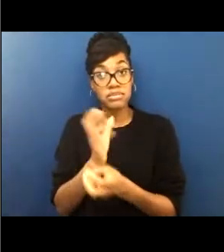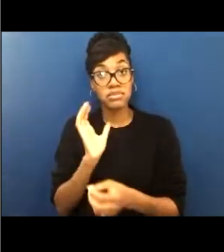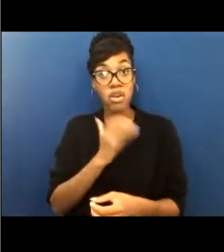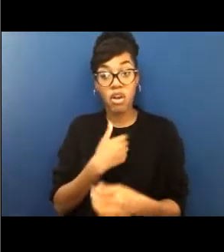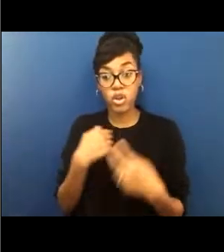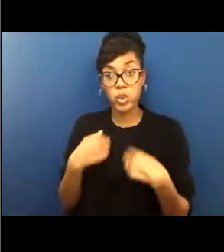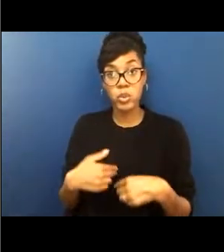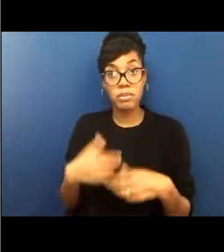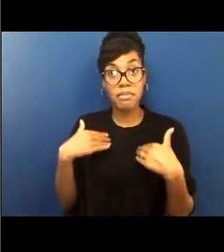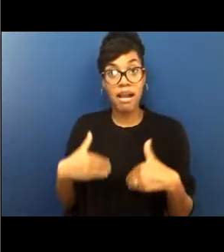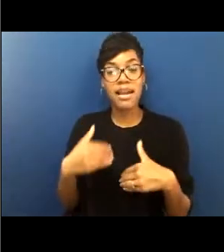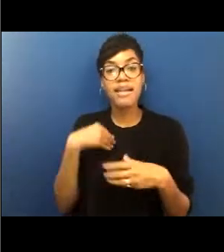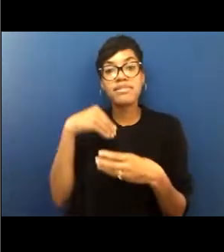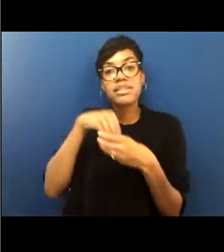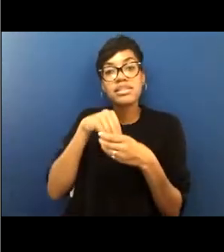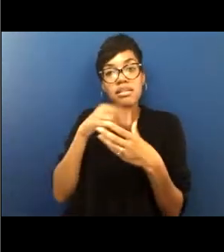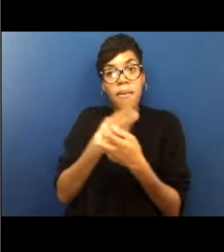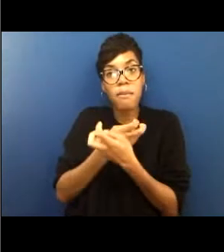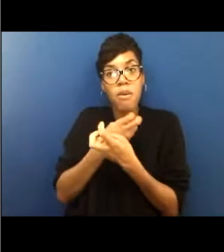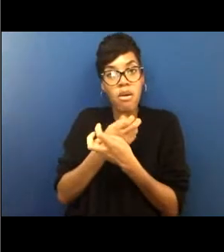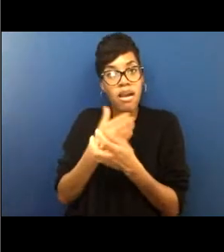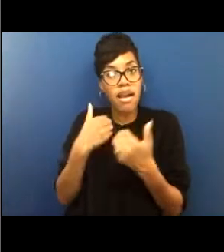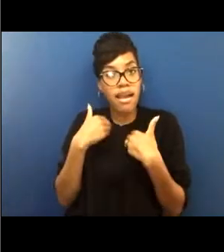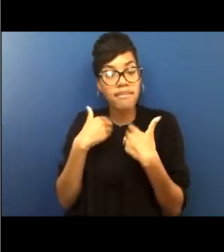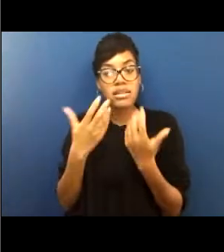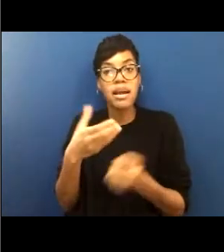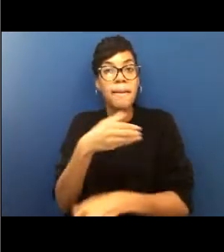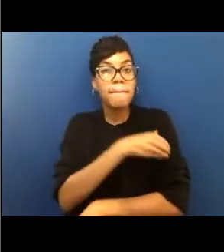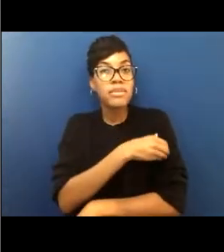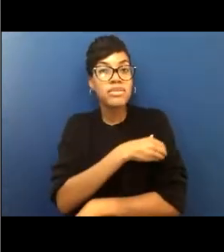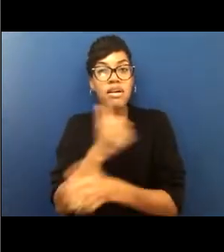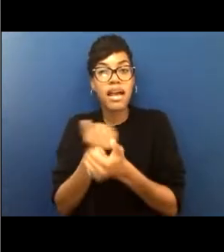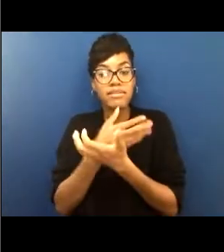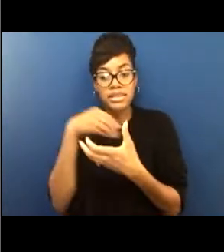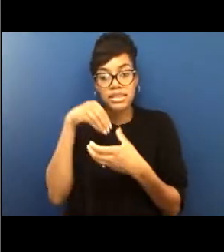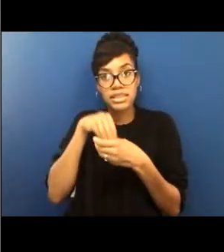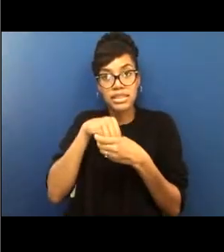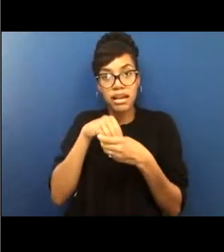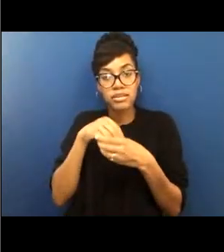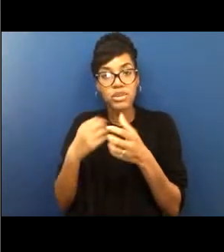and all of our muscles and everything else, and skin is supported by the internal skeleton.